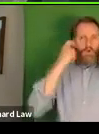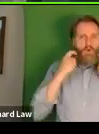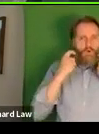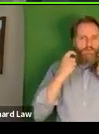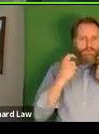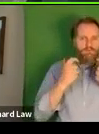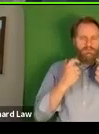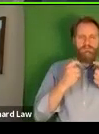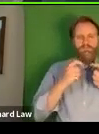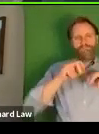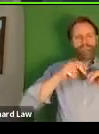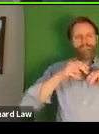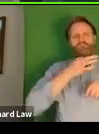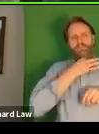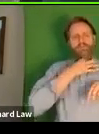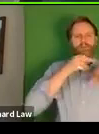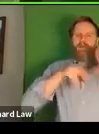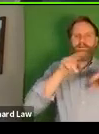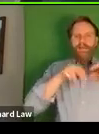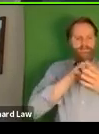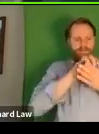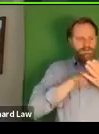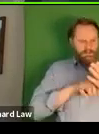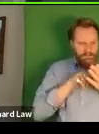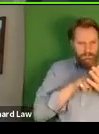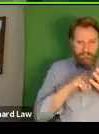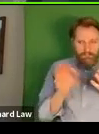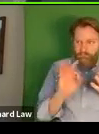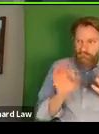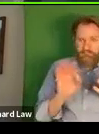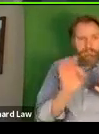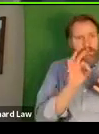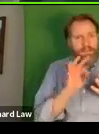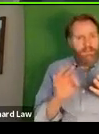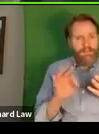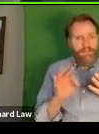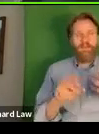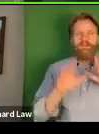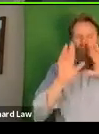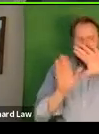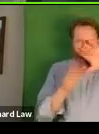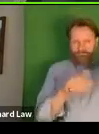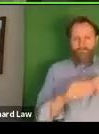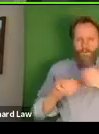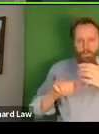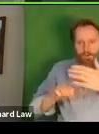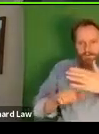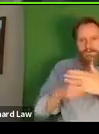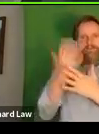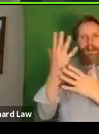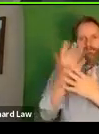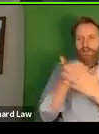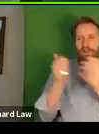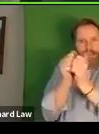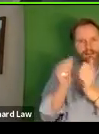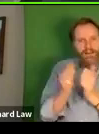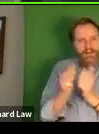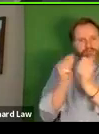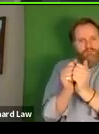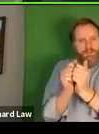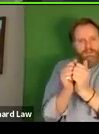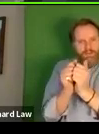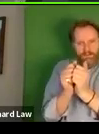we have developed and agreed with CPS management an excellent CPS risk